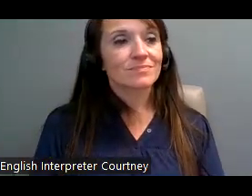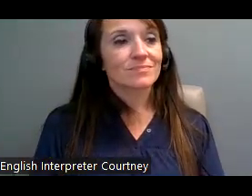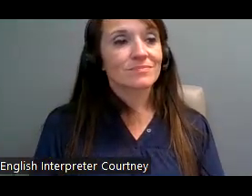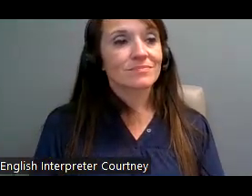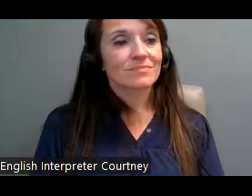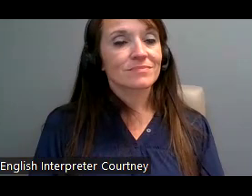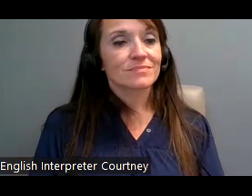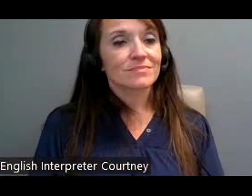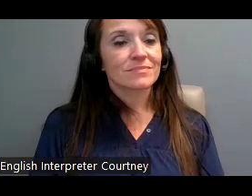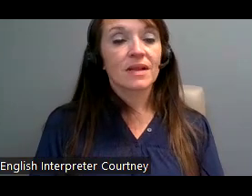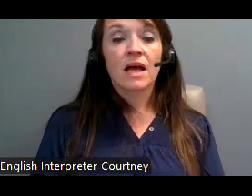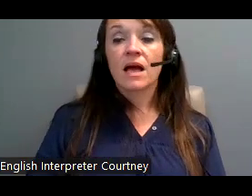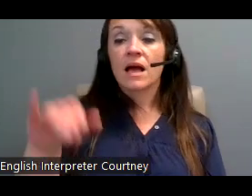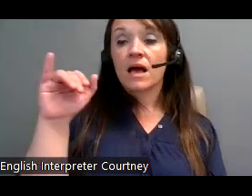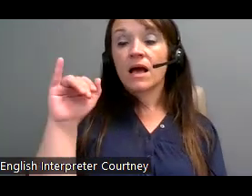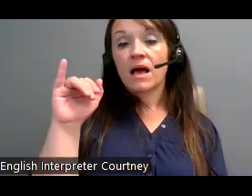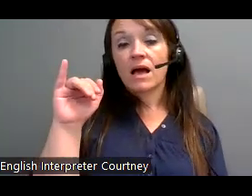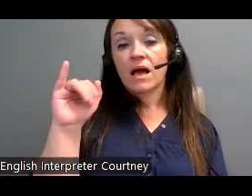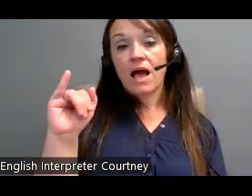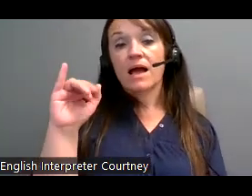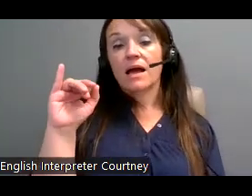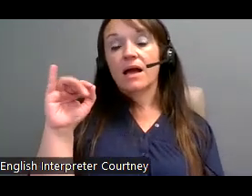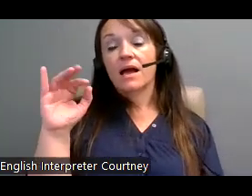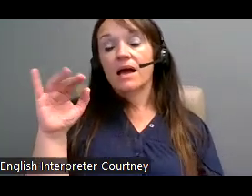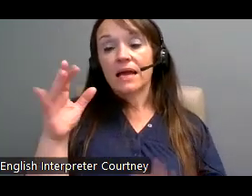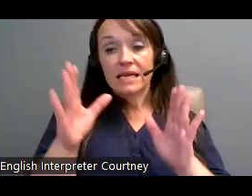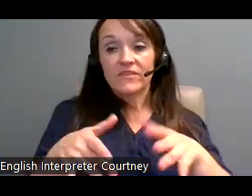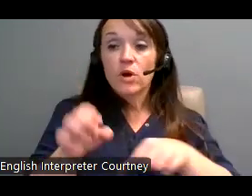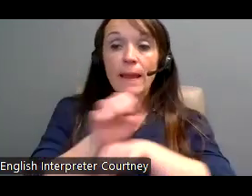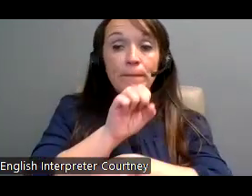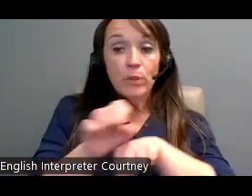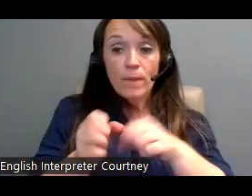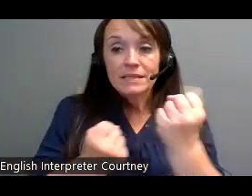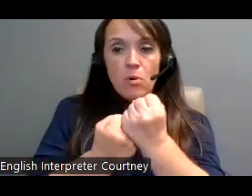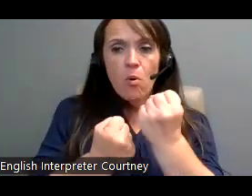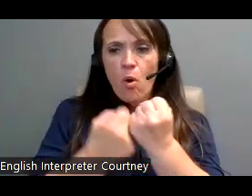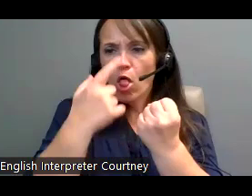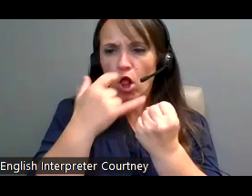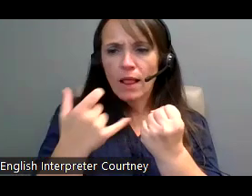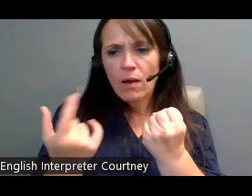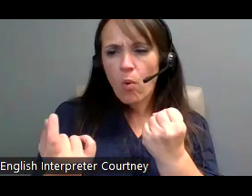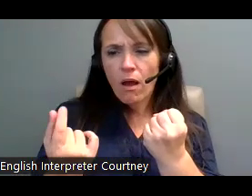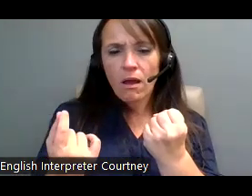support look like? Transportation? Job coaching, how does this differ from VR services?